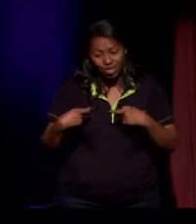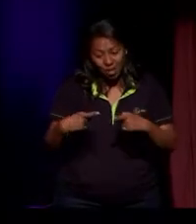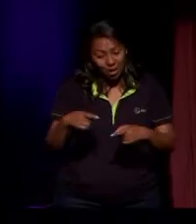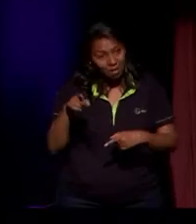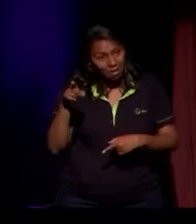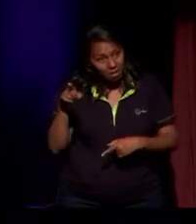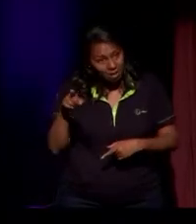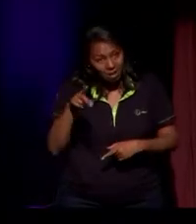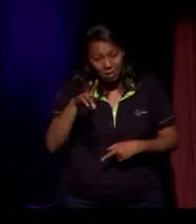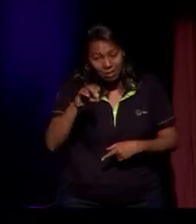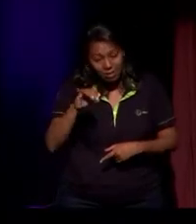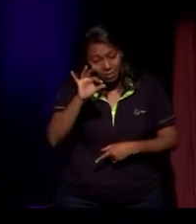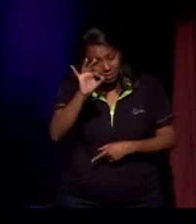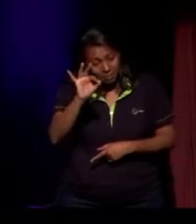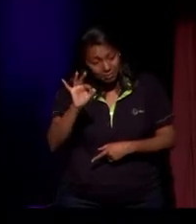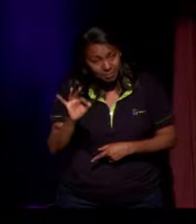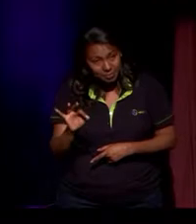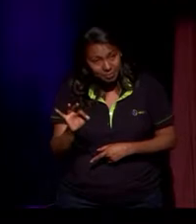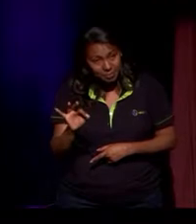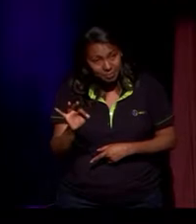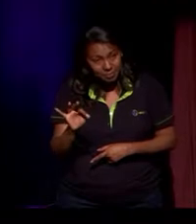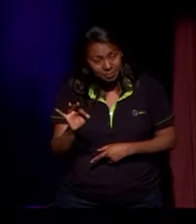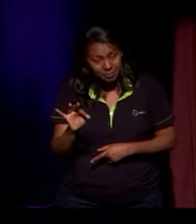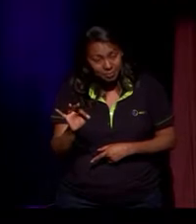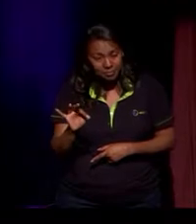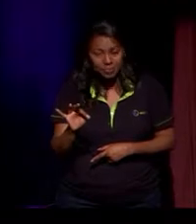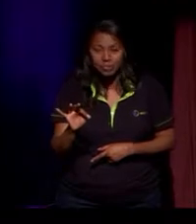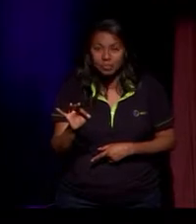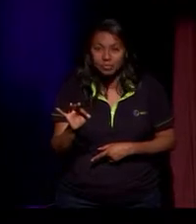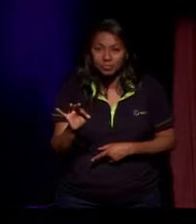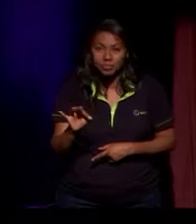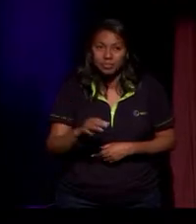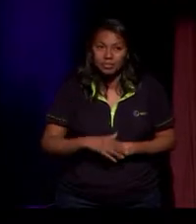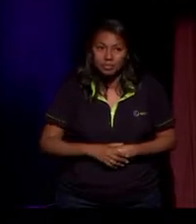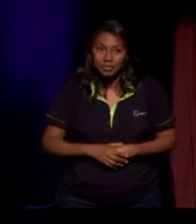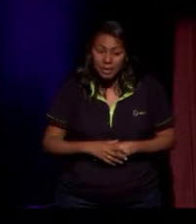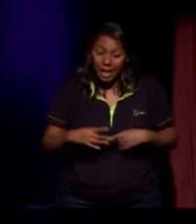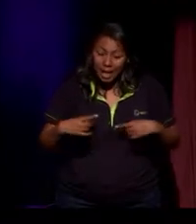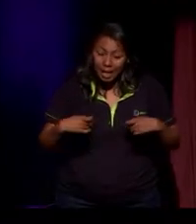50%, that is, today with the Civil War and Syria,